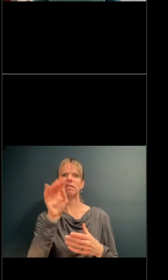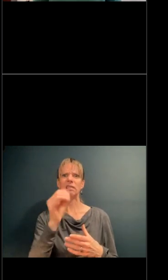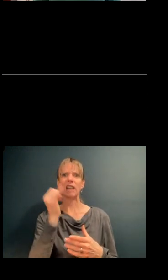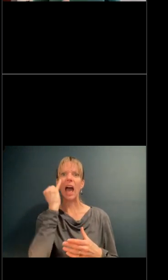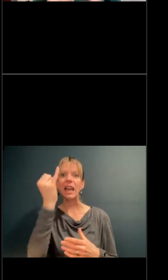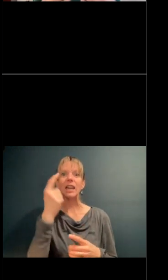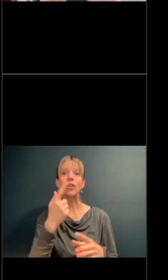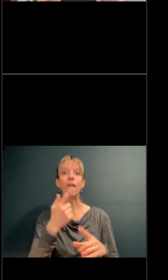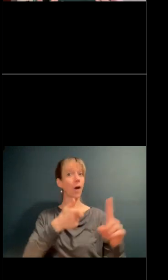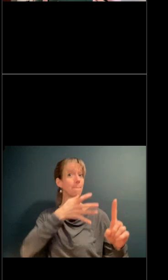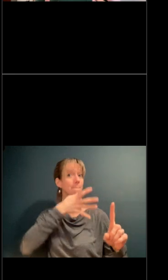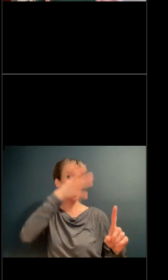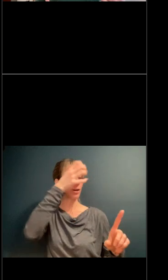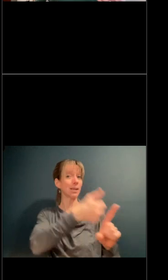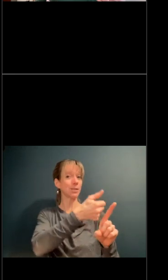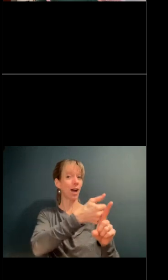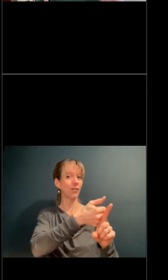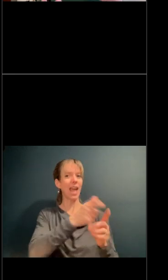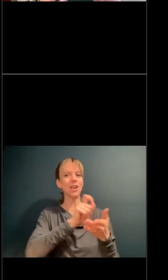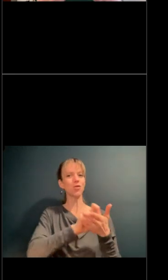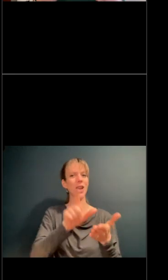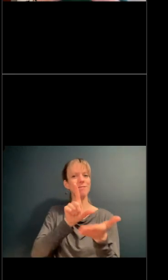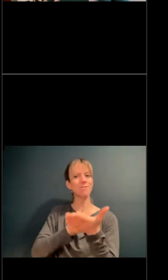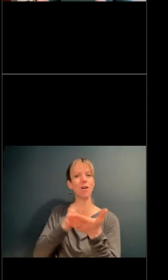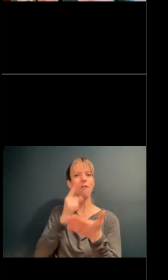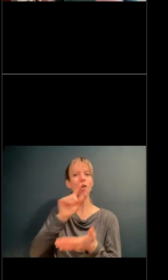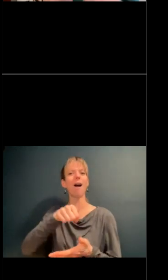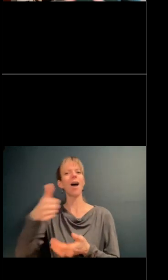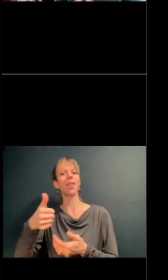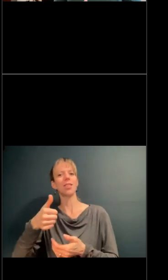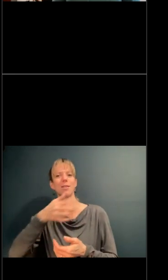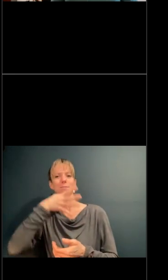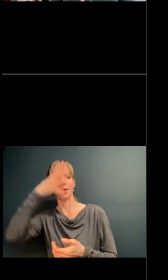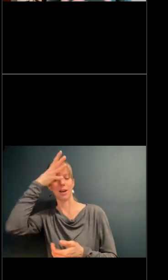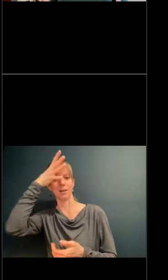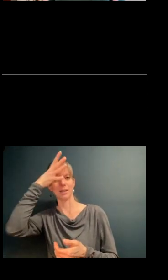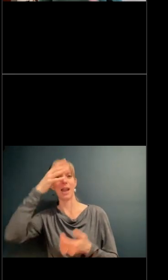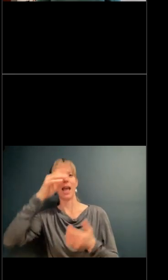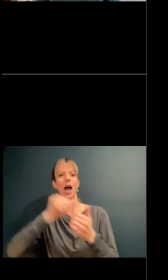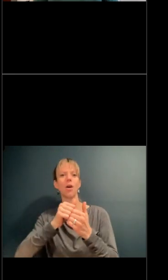that are written for other parents, about how they can foster self-determination at home.